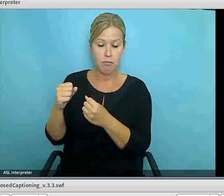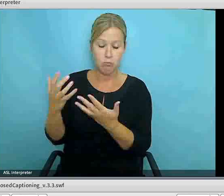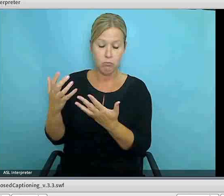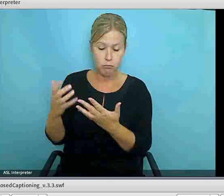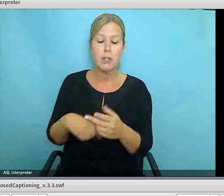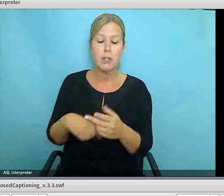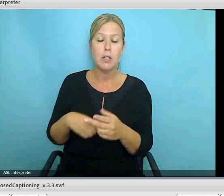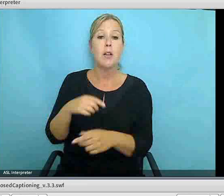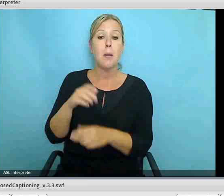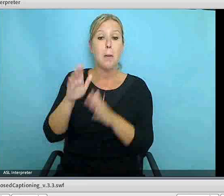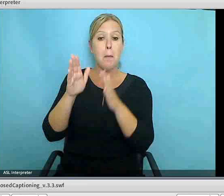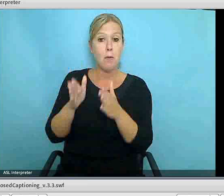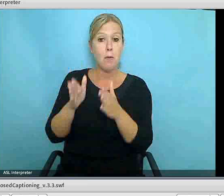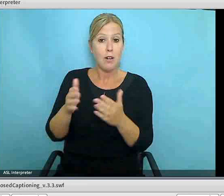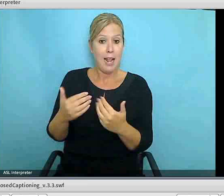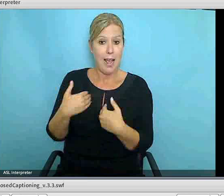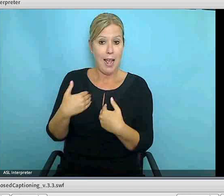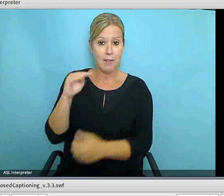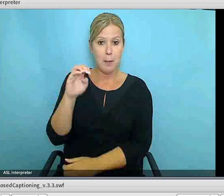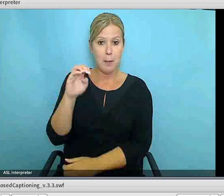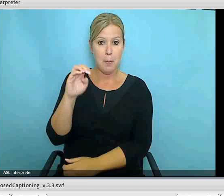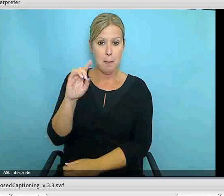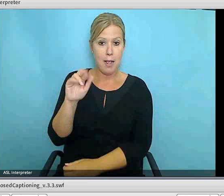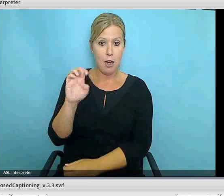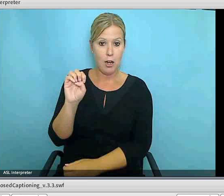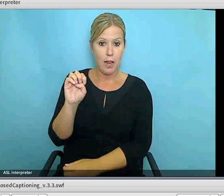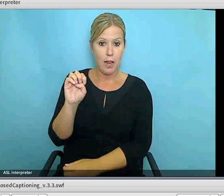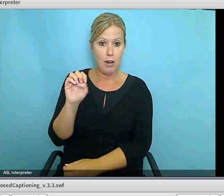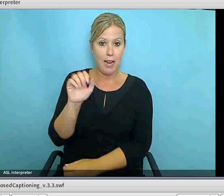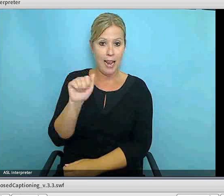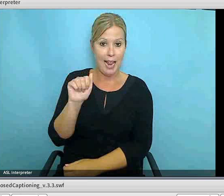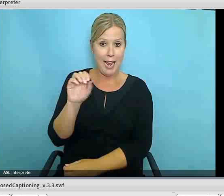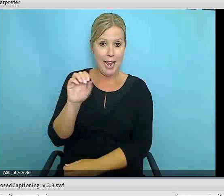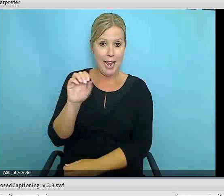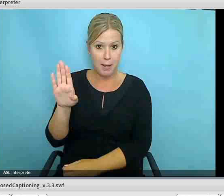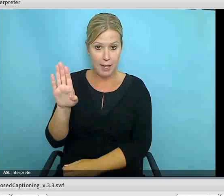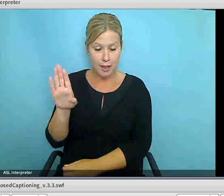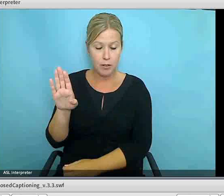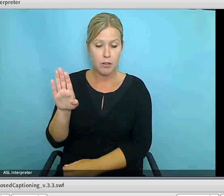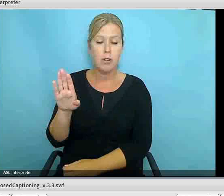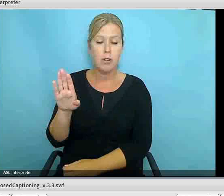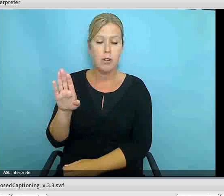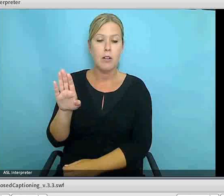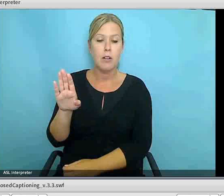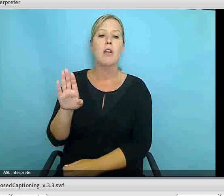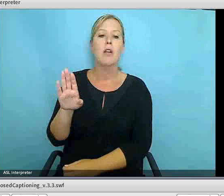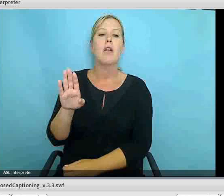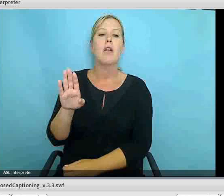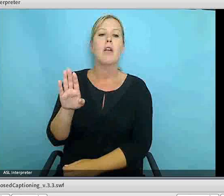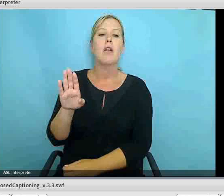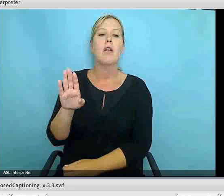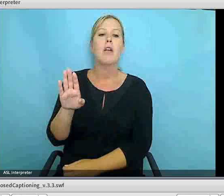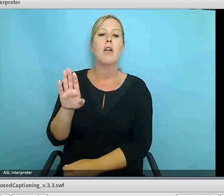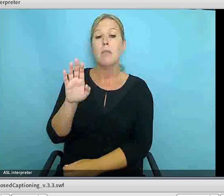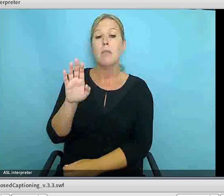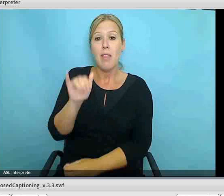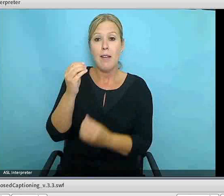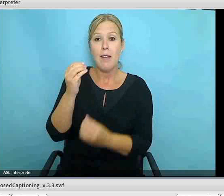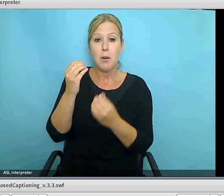Those are fairly readily -- that's information that's fairly readily available to a provider.